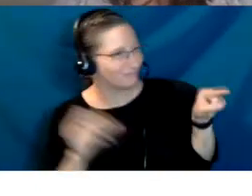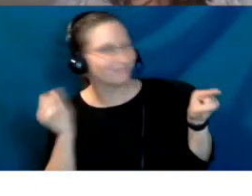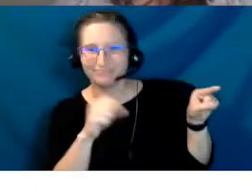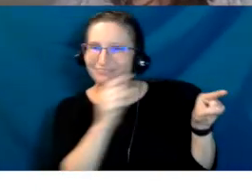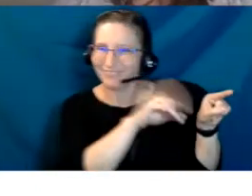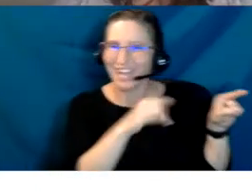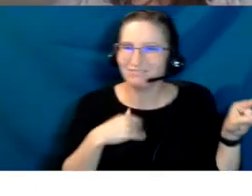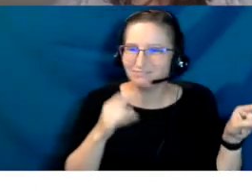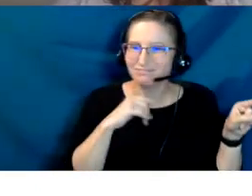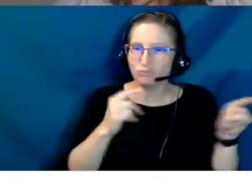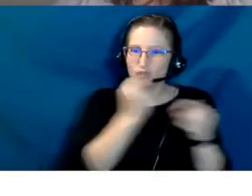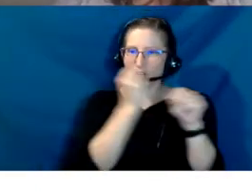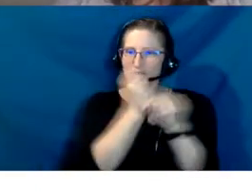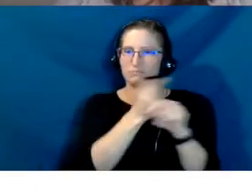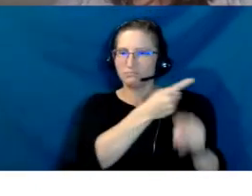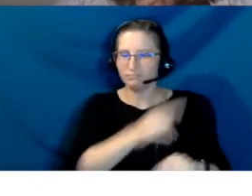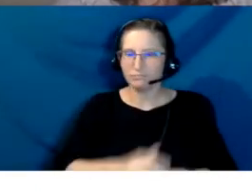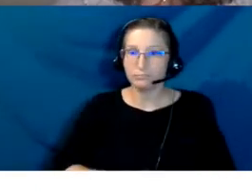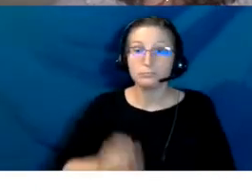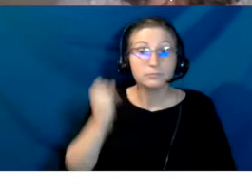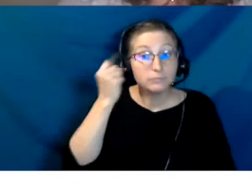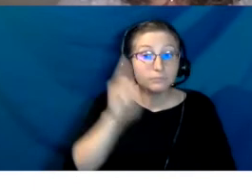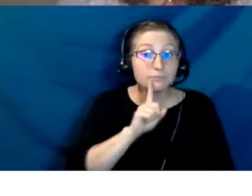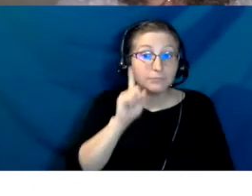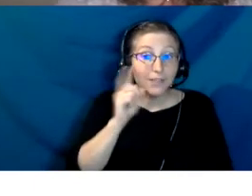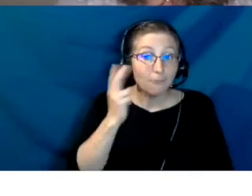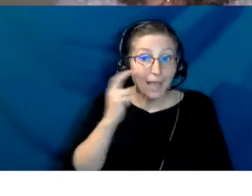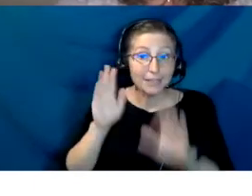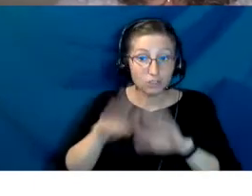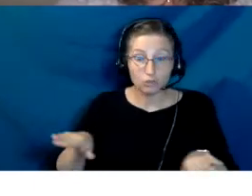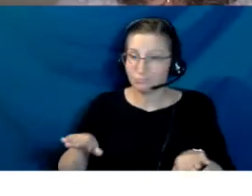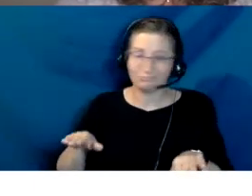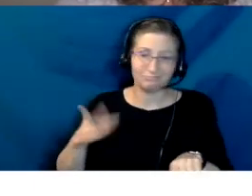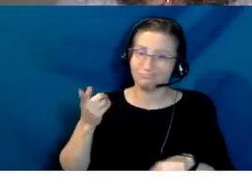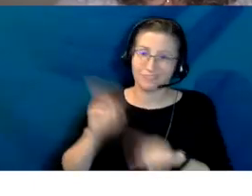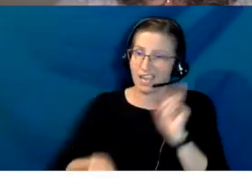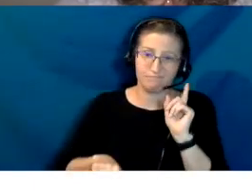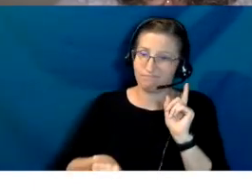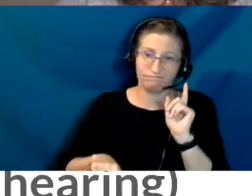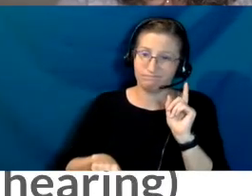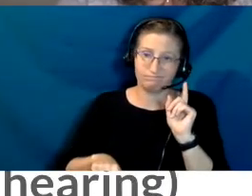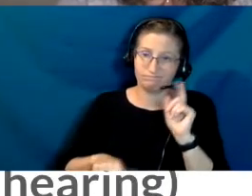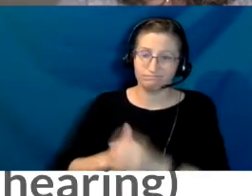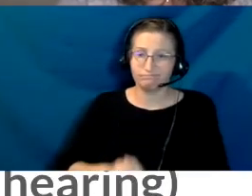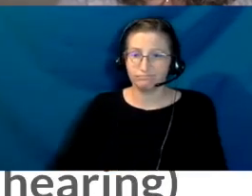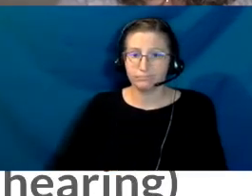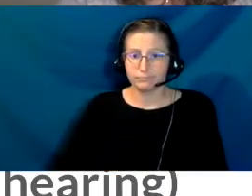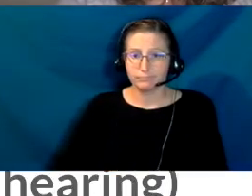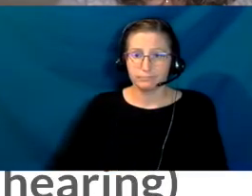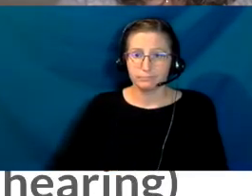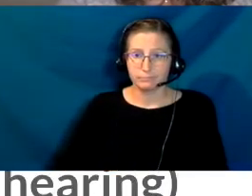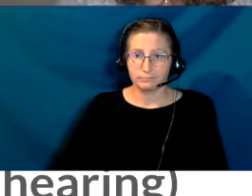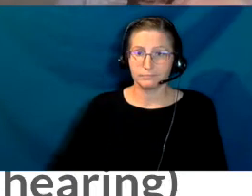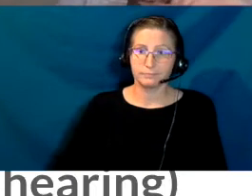often are not able to do this.